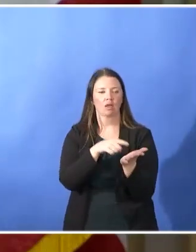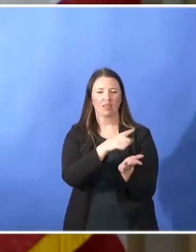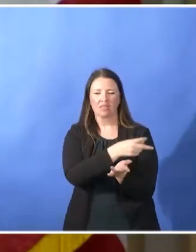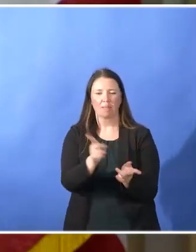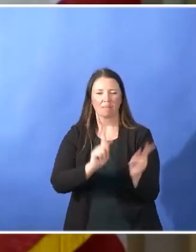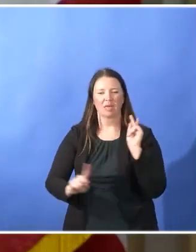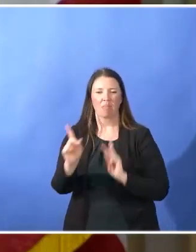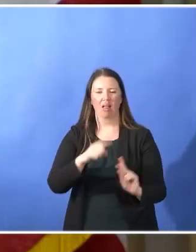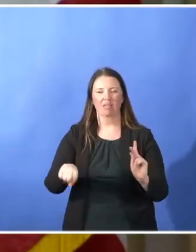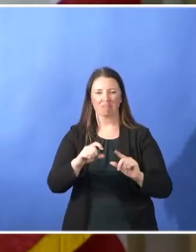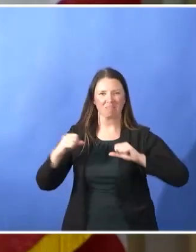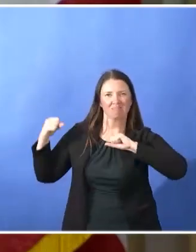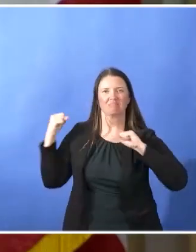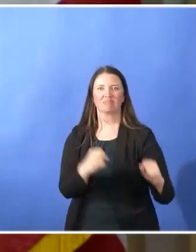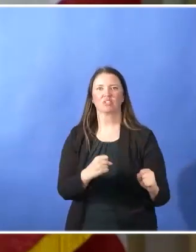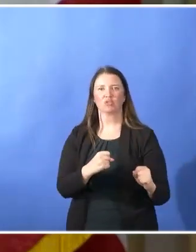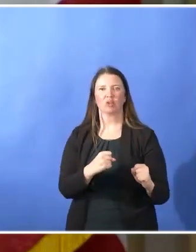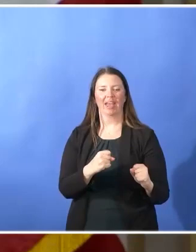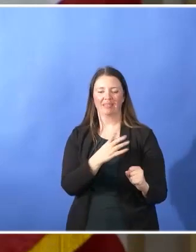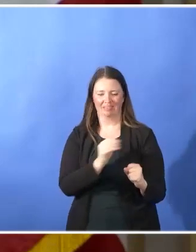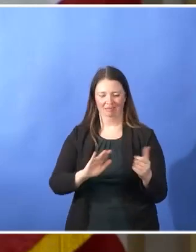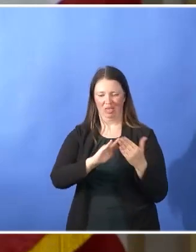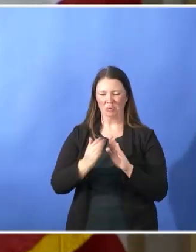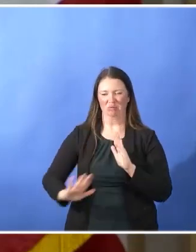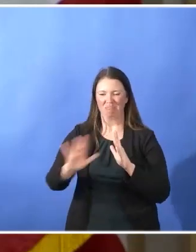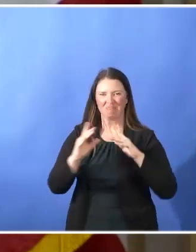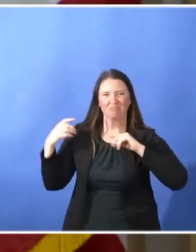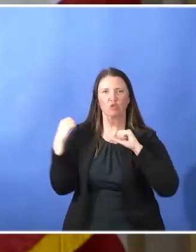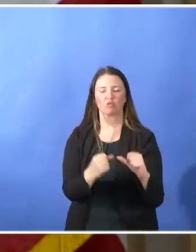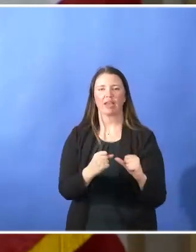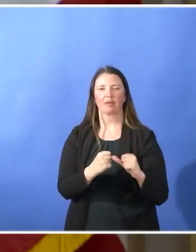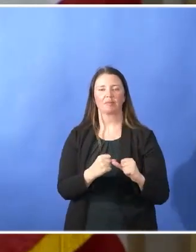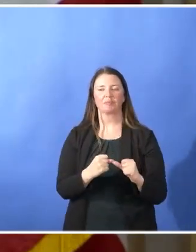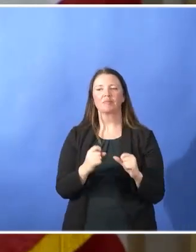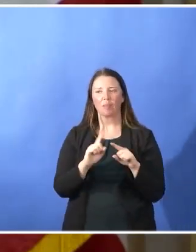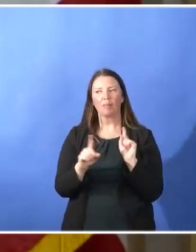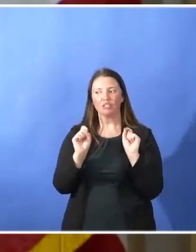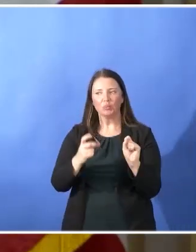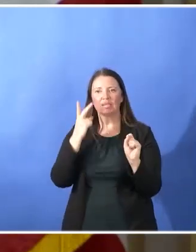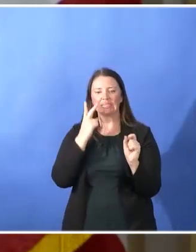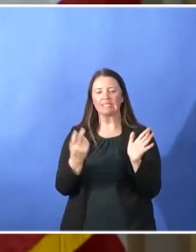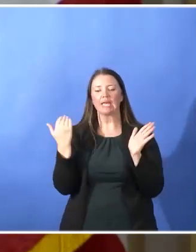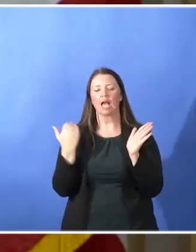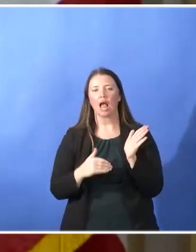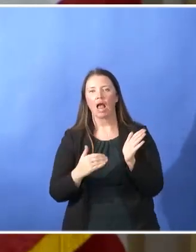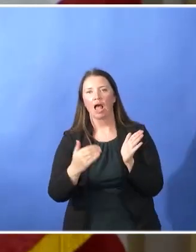THE RESILIENCE OF COMMUNITIES AND PEOPLE AFFECTED. CLIMATE CHANGE IS MAKING STORMS MORE FREQUENT, MORE EFFECTIVE,